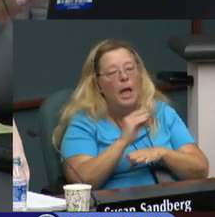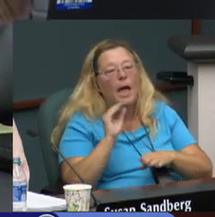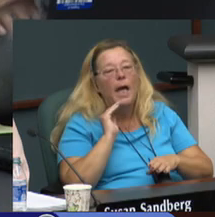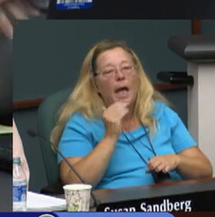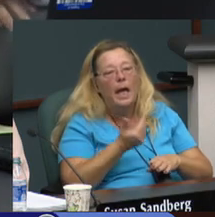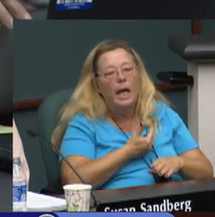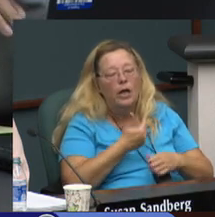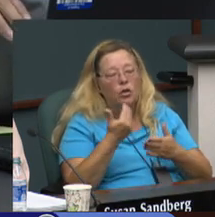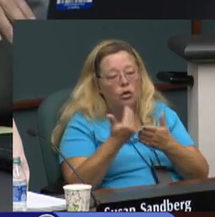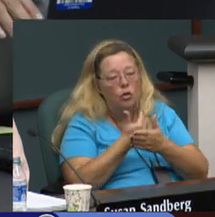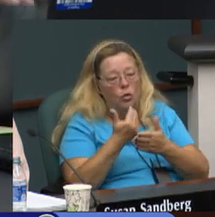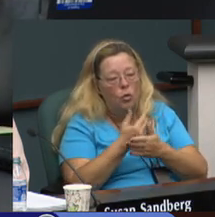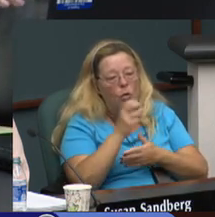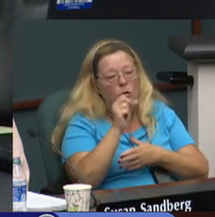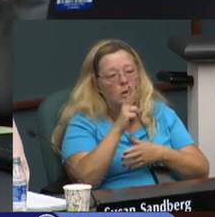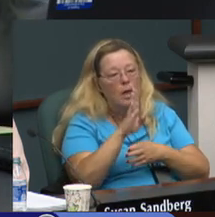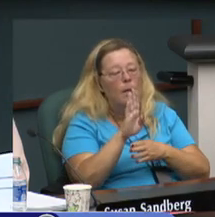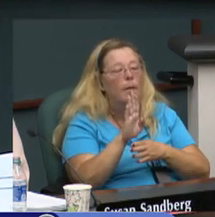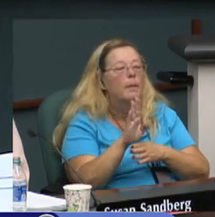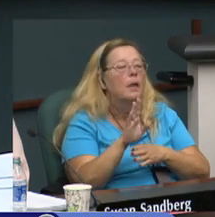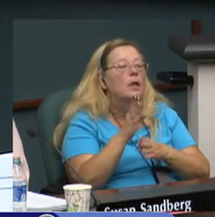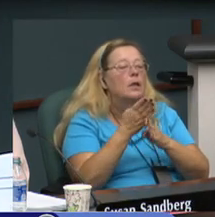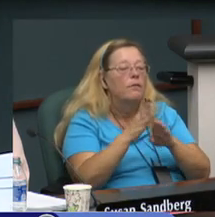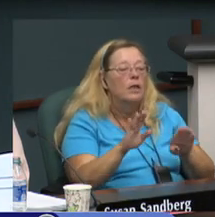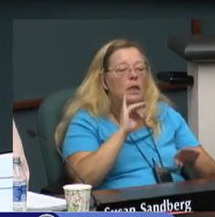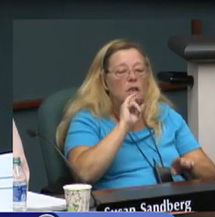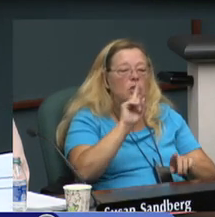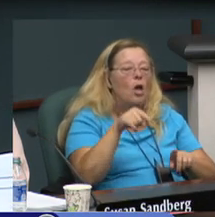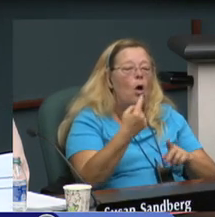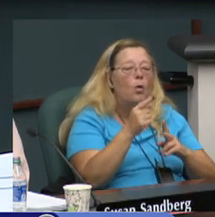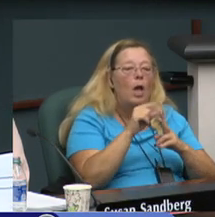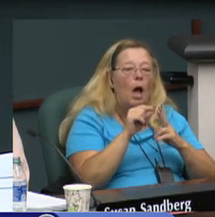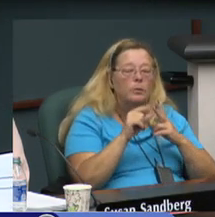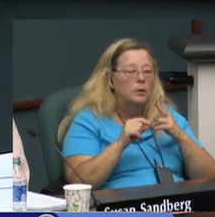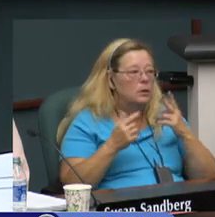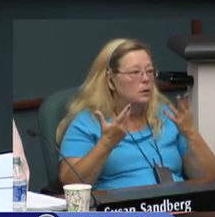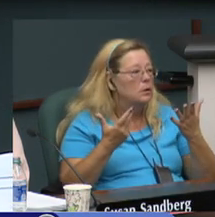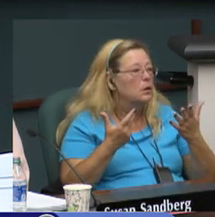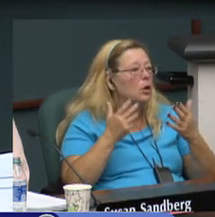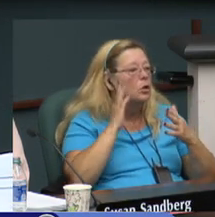subdivision are the only options I see so we are now going to have the